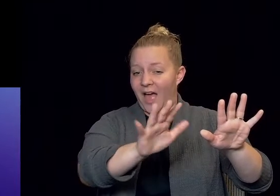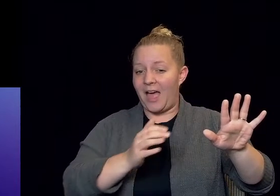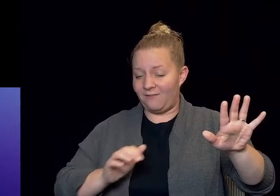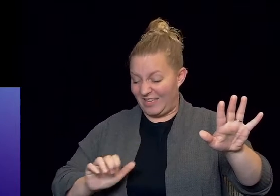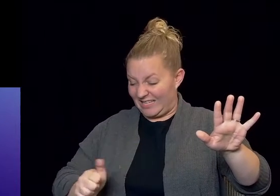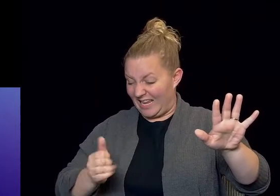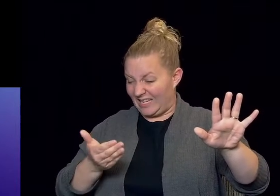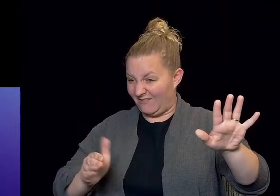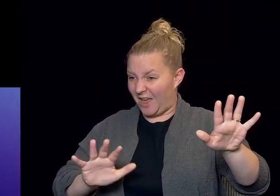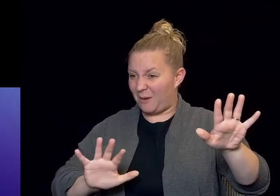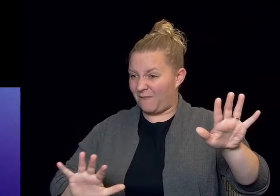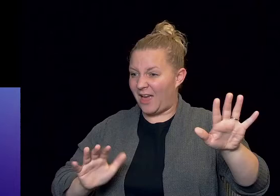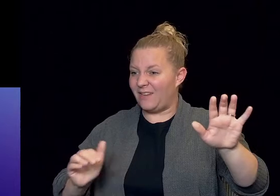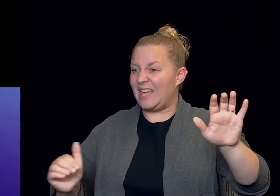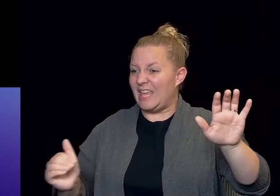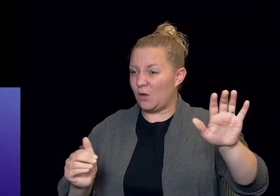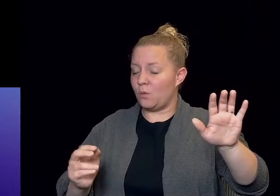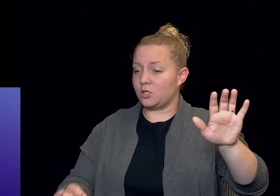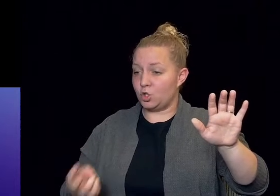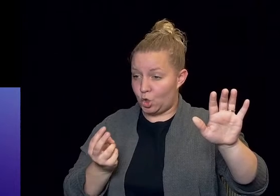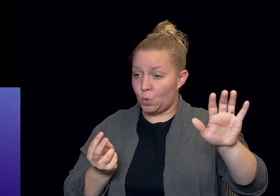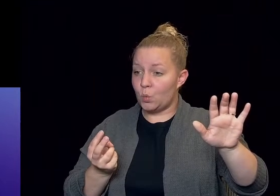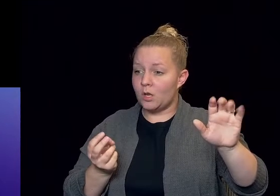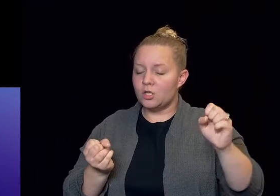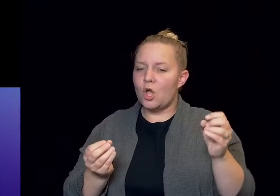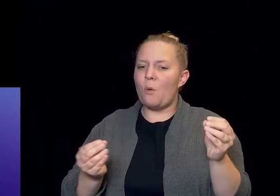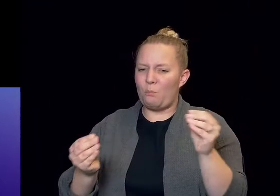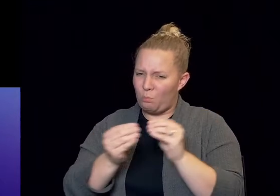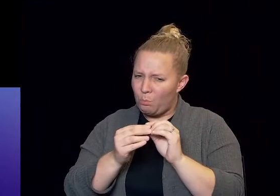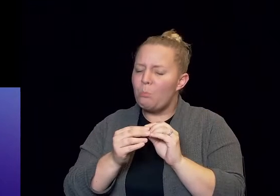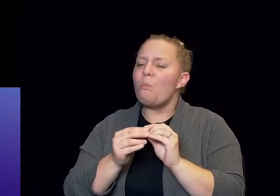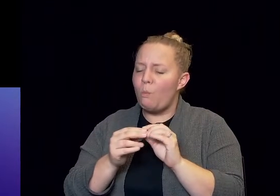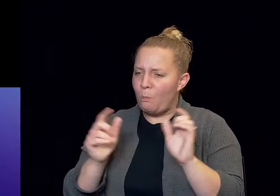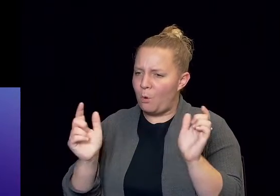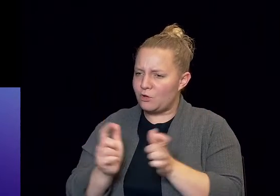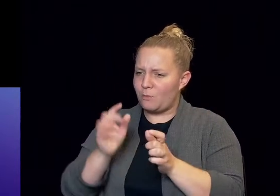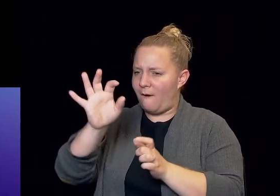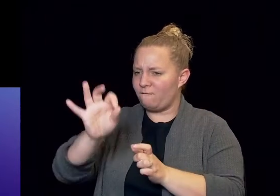Same thing with 6 and 12. So, I just ended up with smaller fractions from the get go. And then